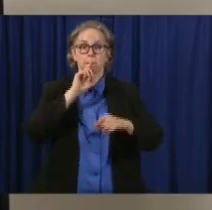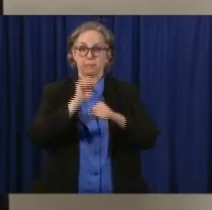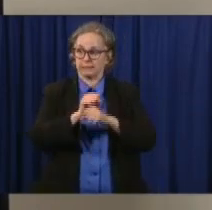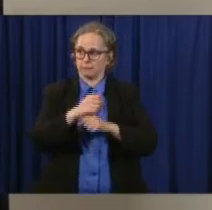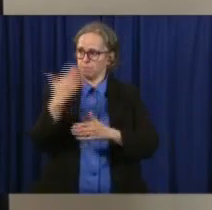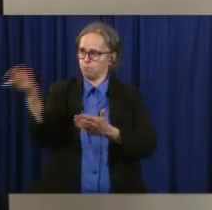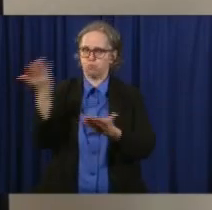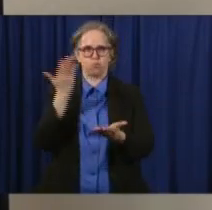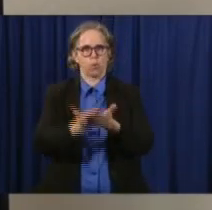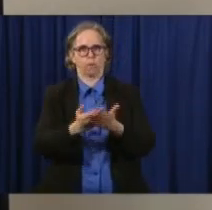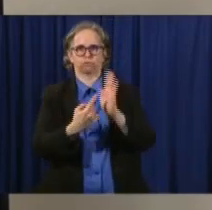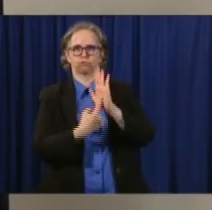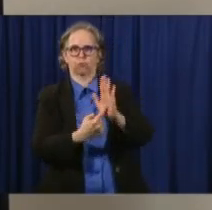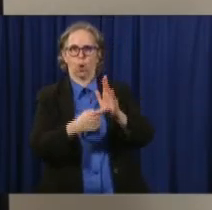AND THERE IS A NUMBER OF PEOPLE WHO ARE STILL SICK AND HOSPITALIZED.